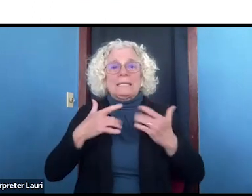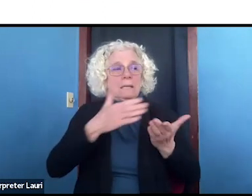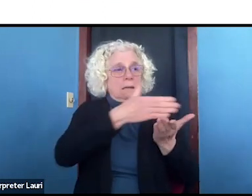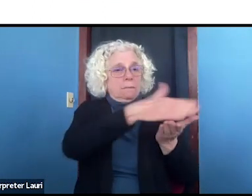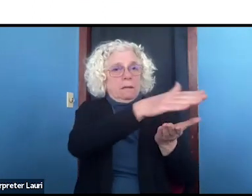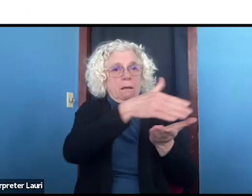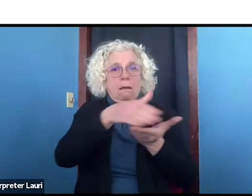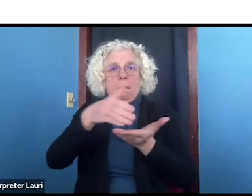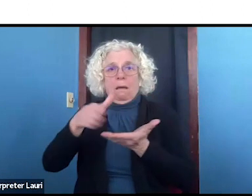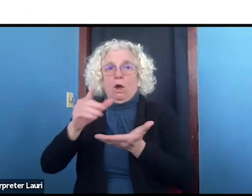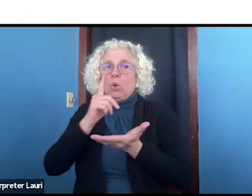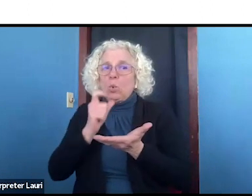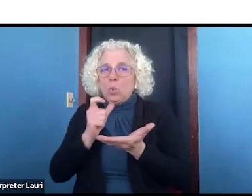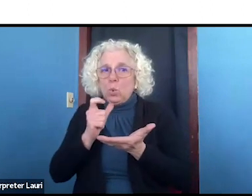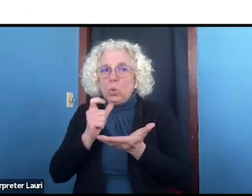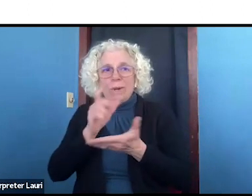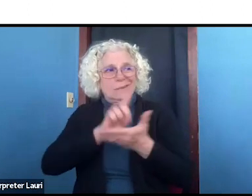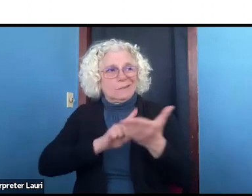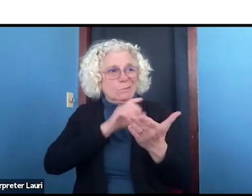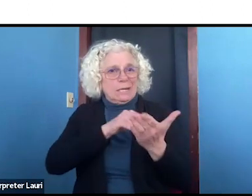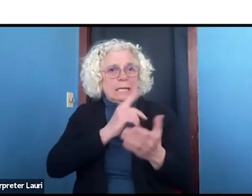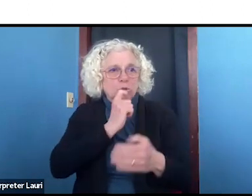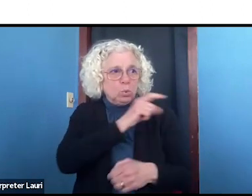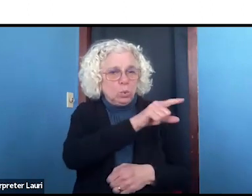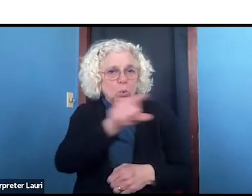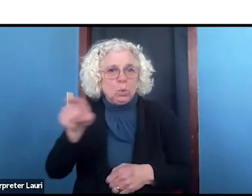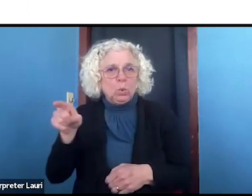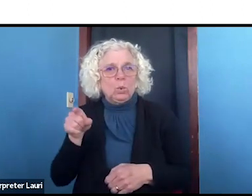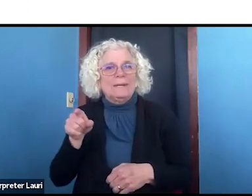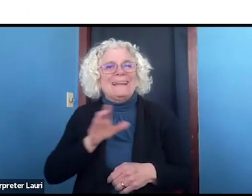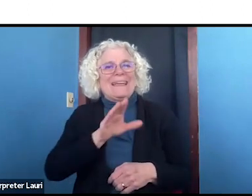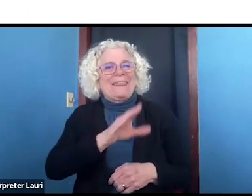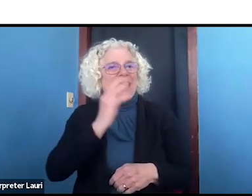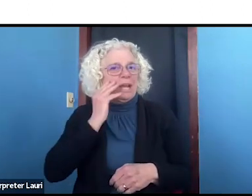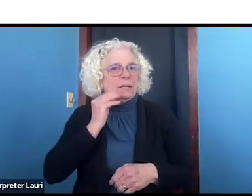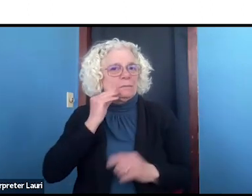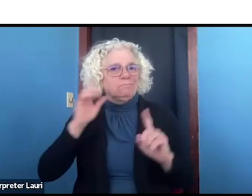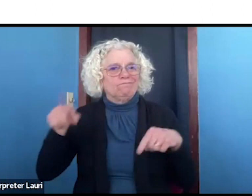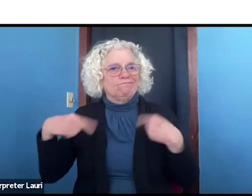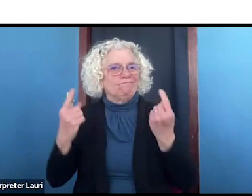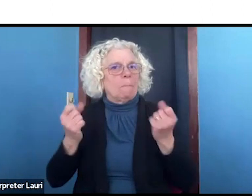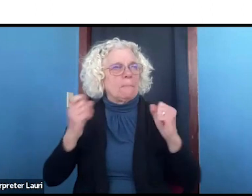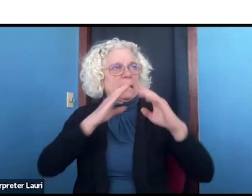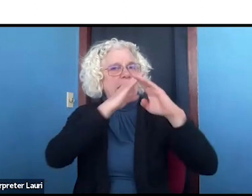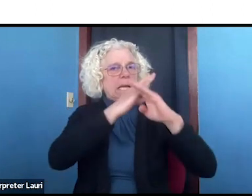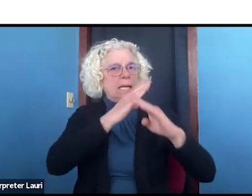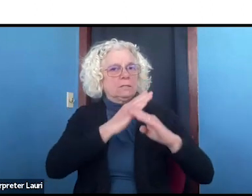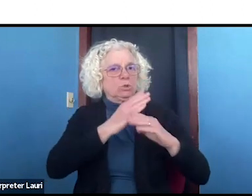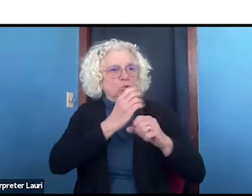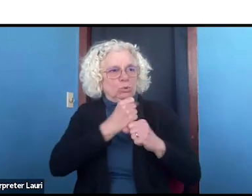excluded and discriminated against have systemically experienced greater obstacles to health, are exposed to conditions